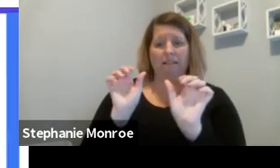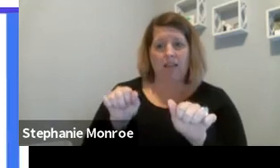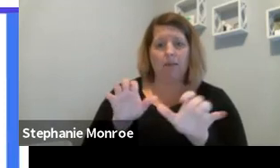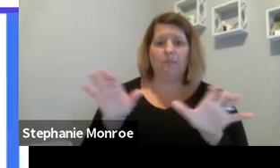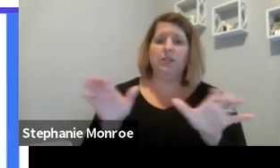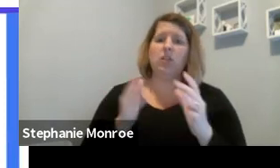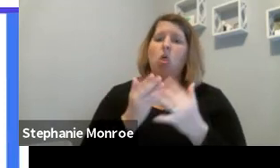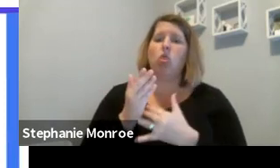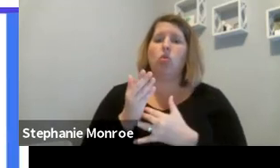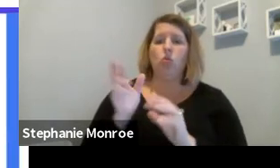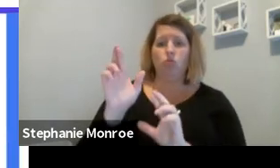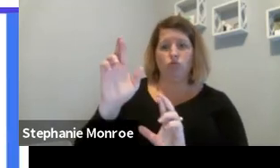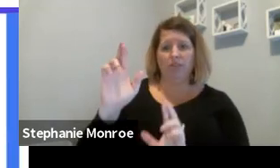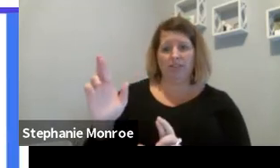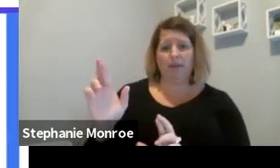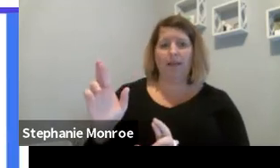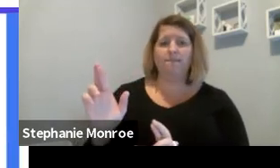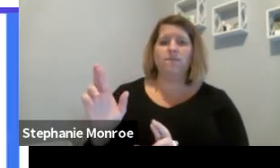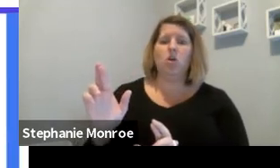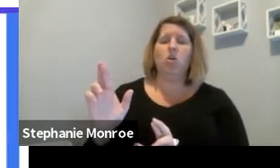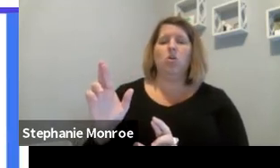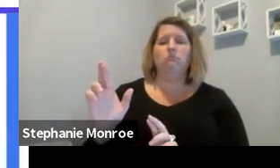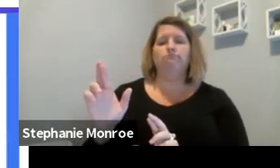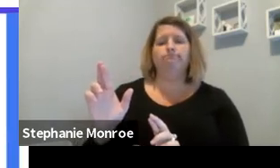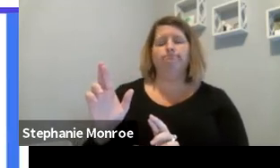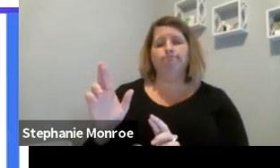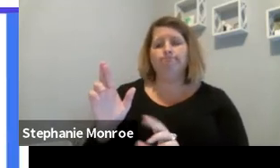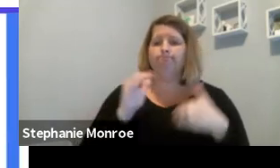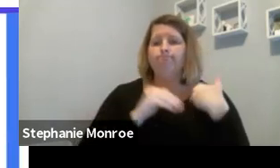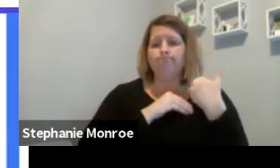through respectful, compassionate, active listening.